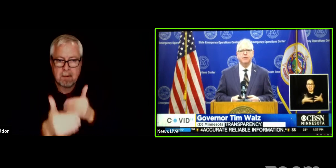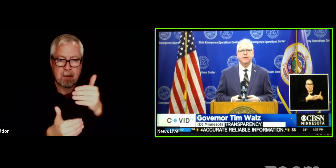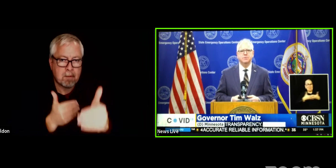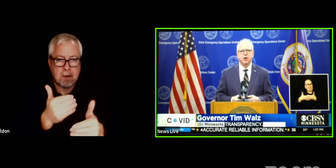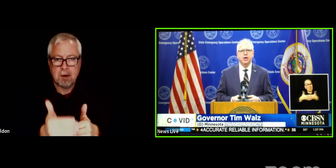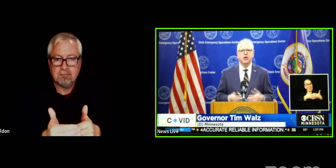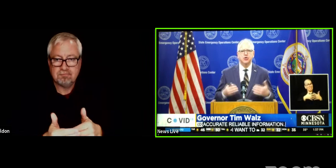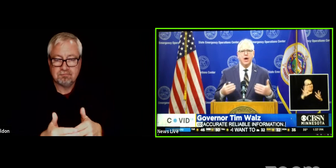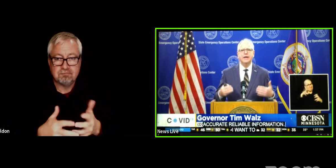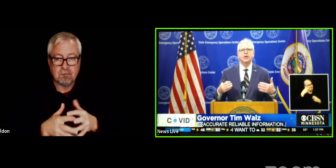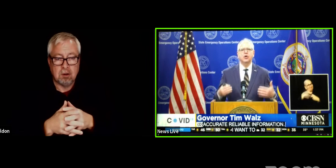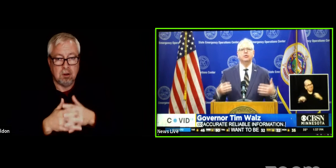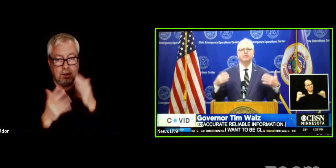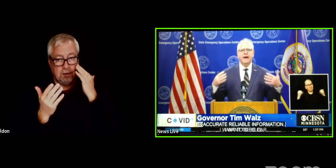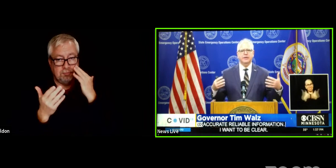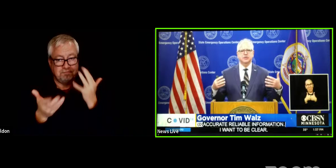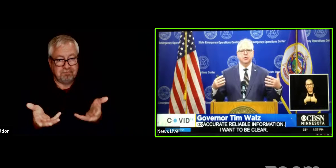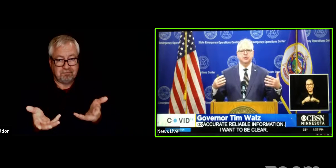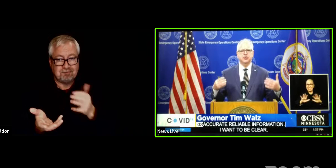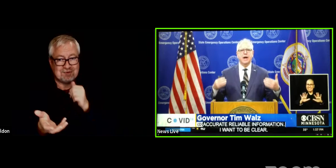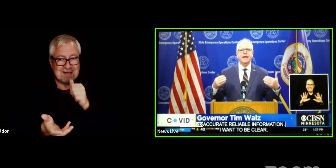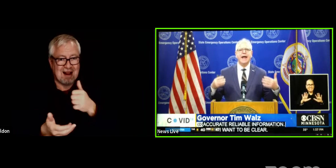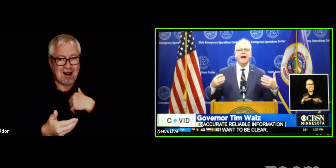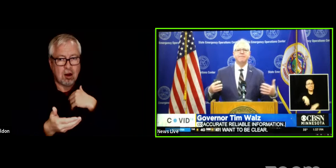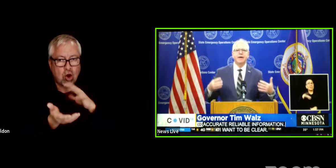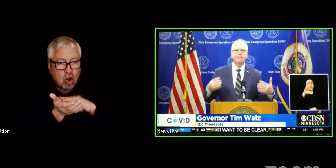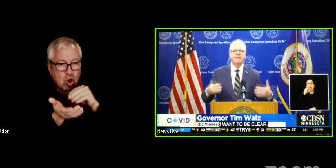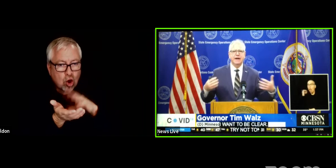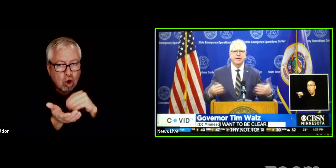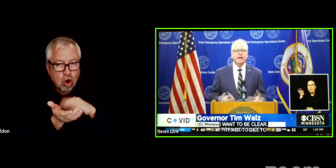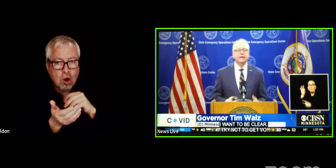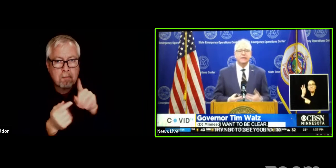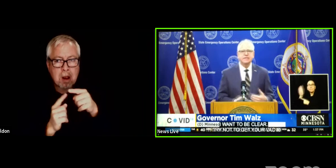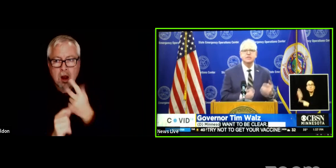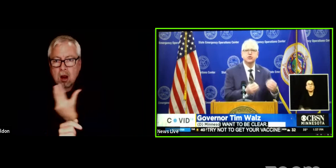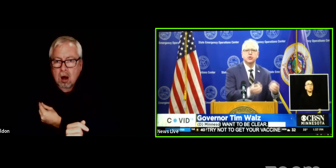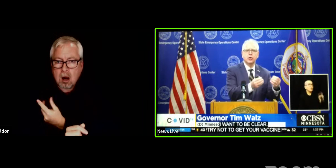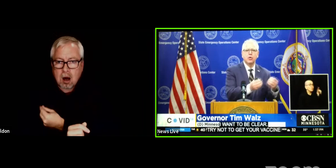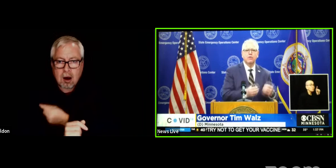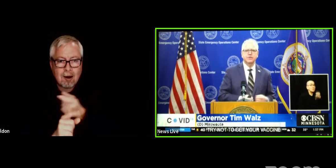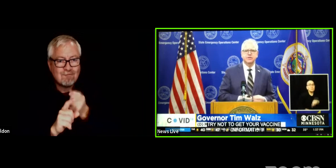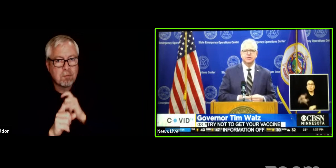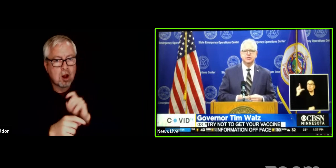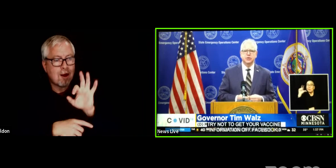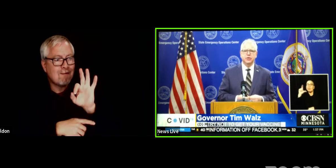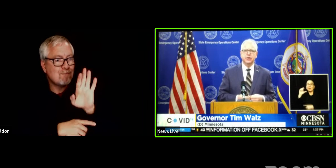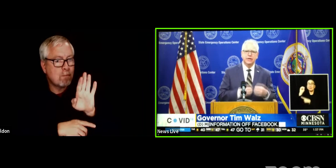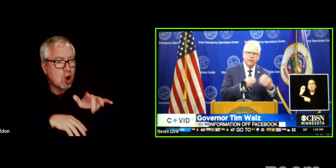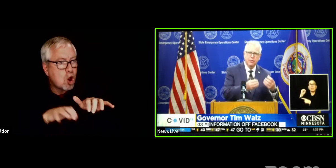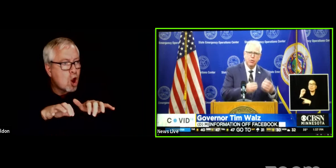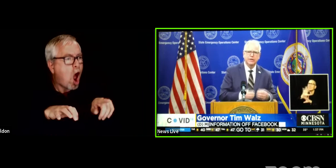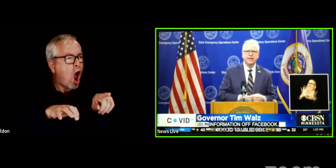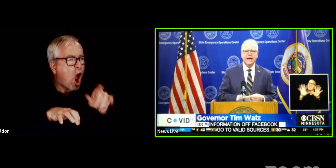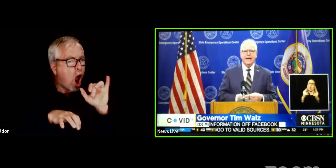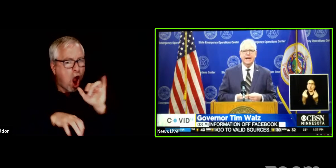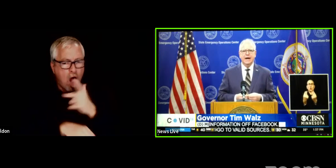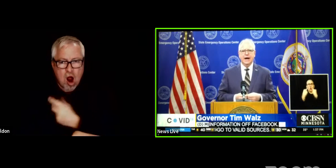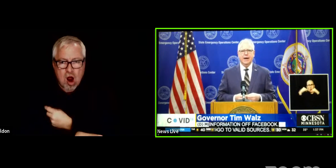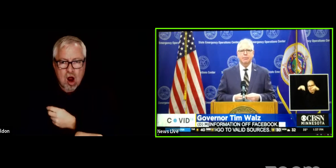Facebook, TRY TO GO TO VALID SOURCE, TRY 206 THEM VETTED. LISTEN TO YOUR LOCAL PHYSICIAN, YOU'LL HEAR FROM ONE TODAY.